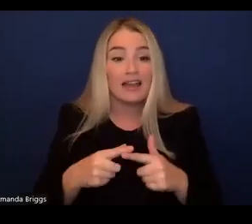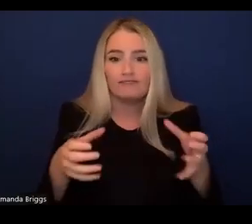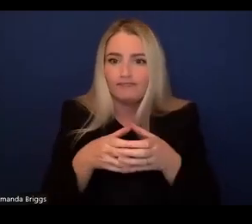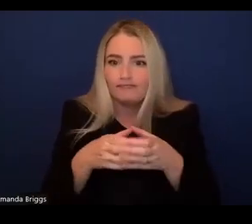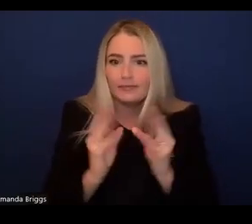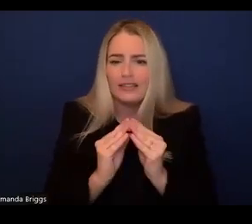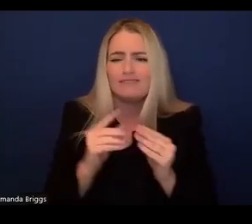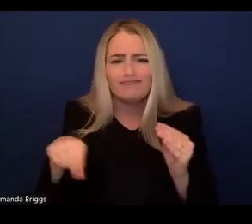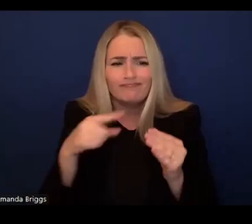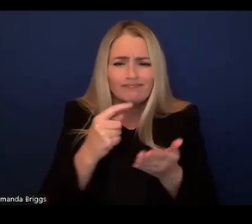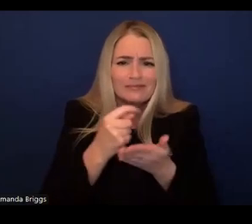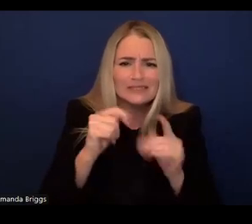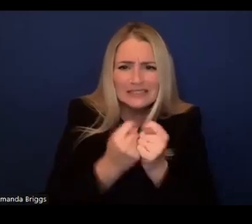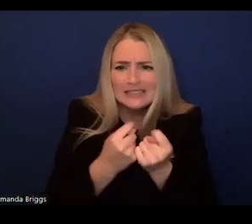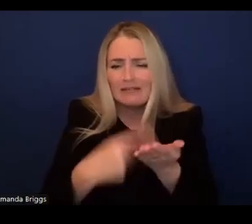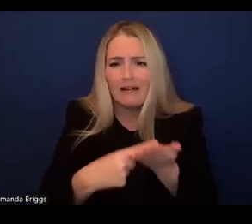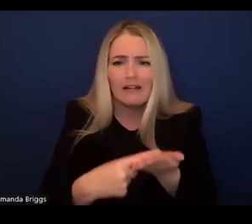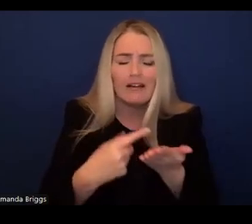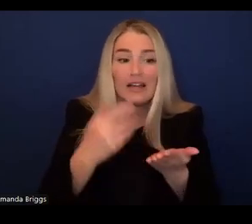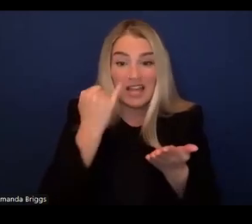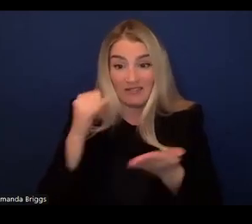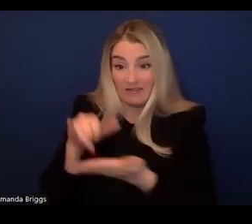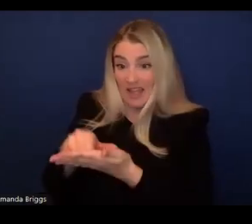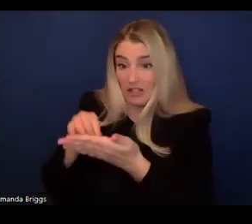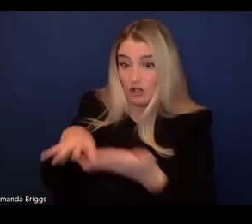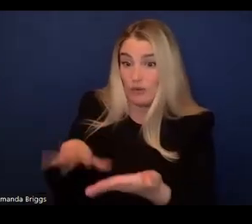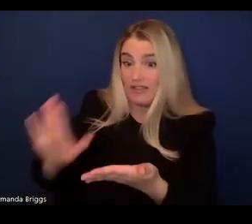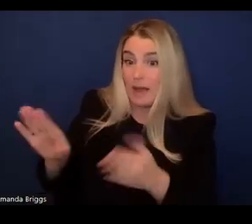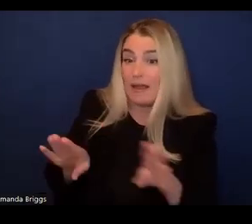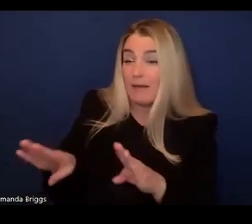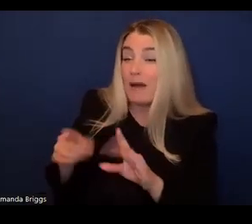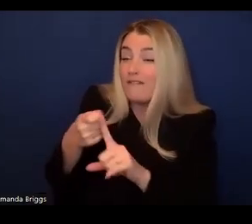whether the student's behavior is a manifestation of their disability.